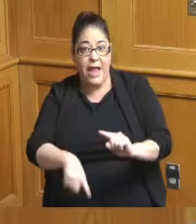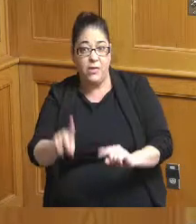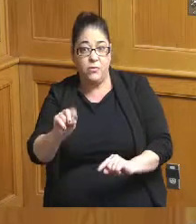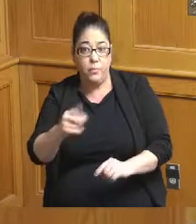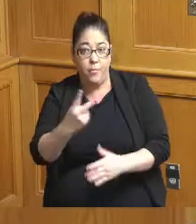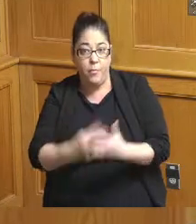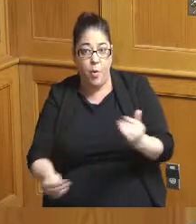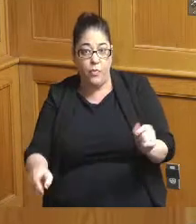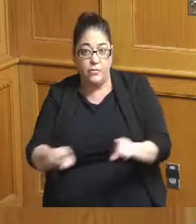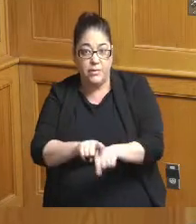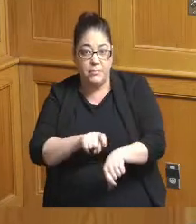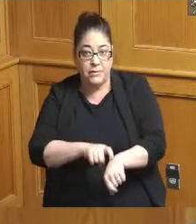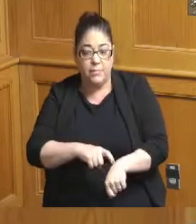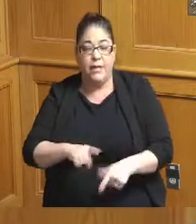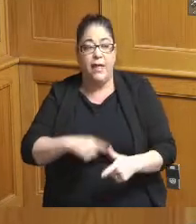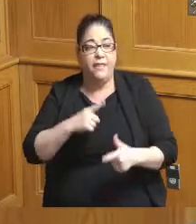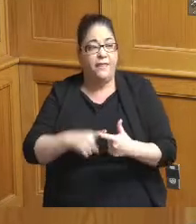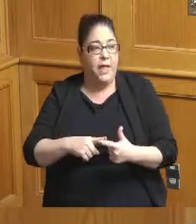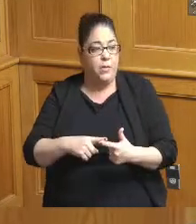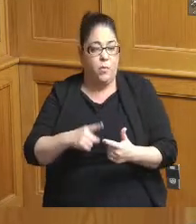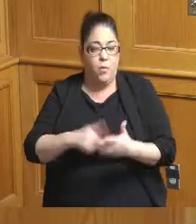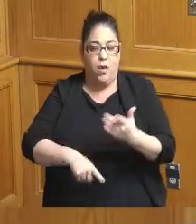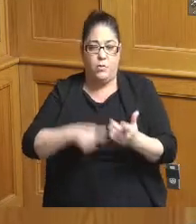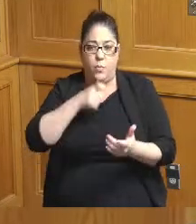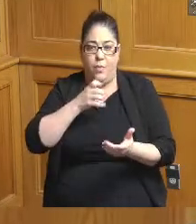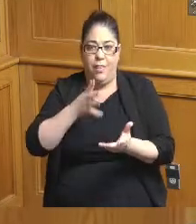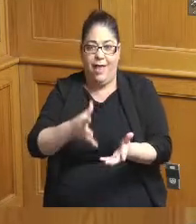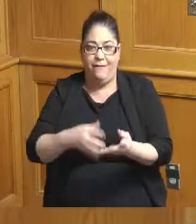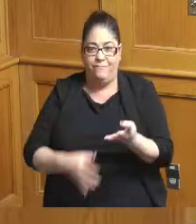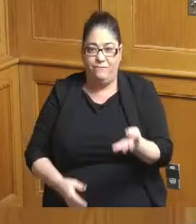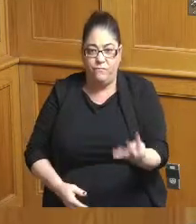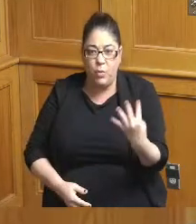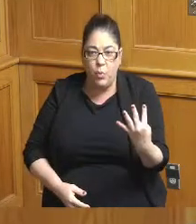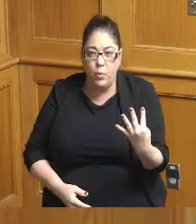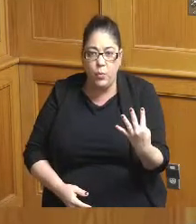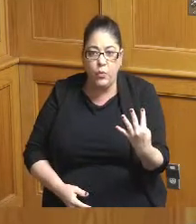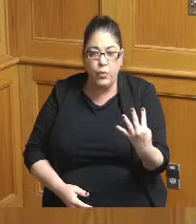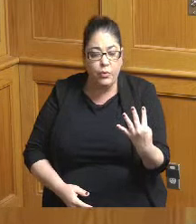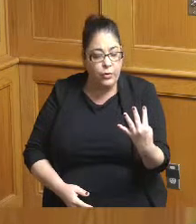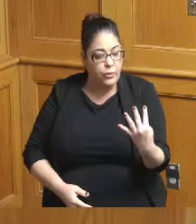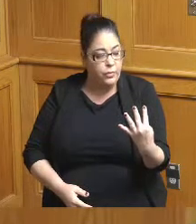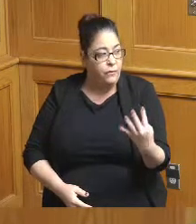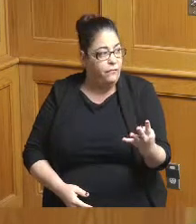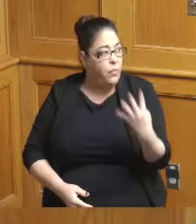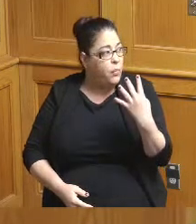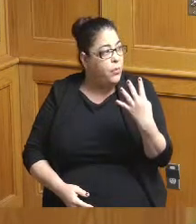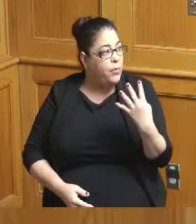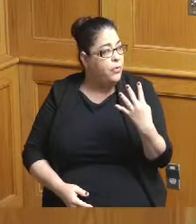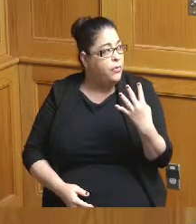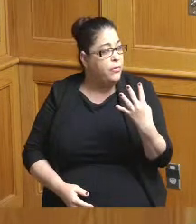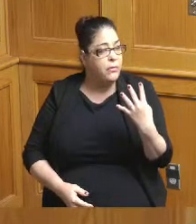where are we who are we left with I think we have four that are four companies that are going to be